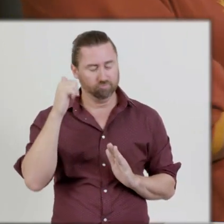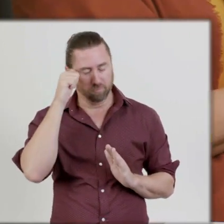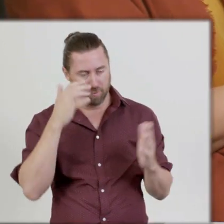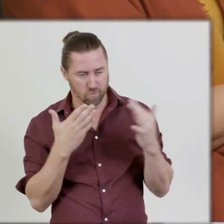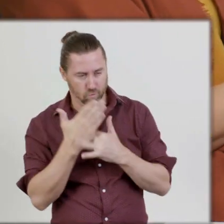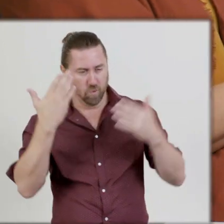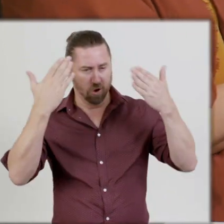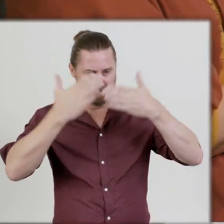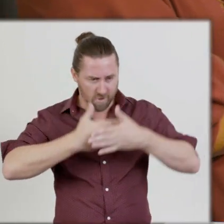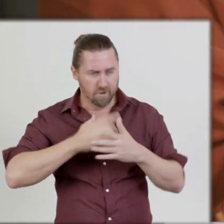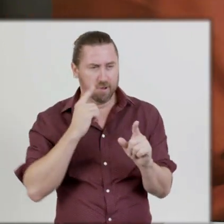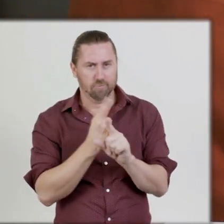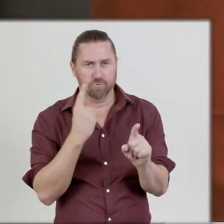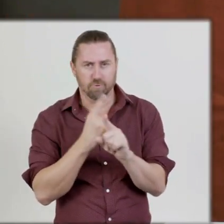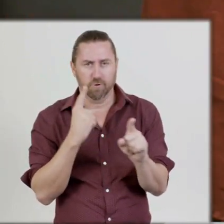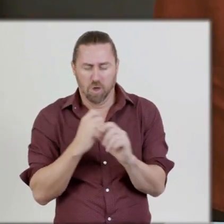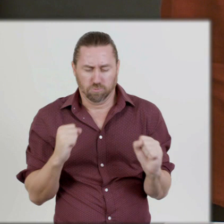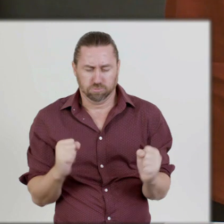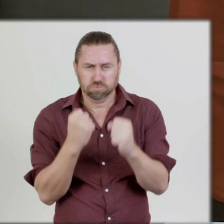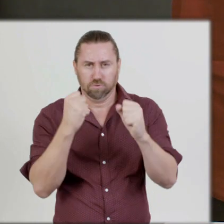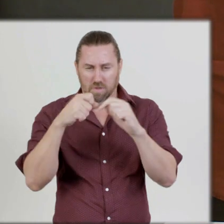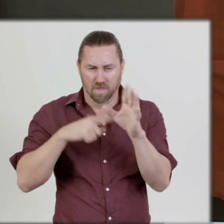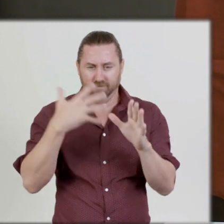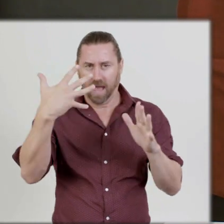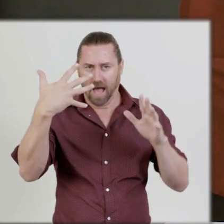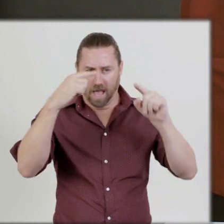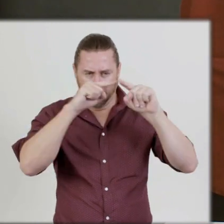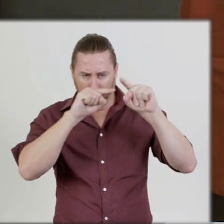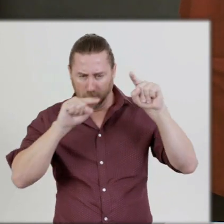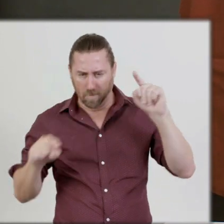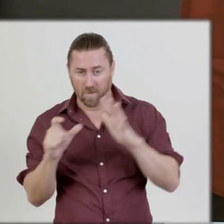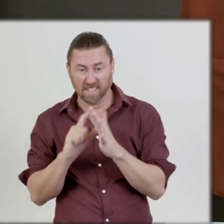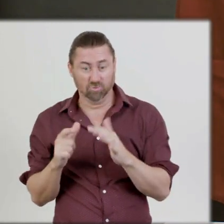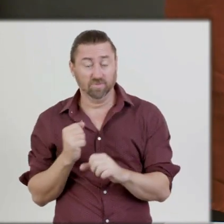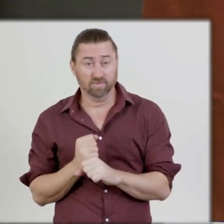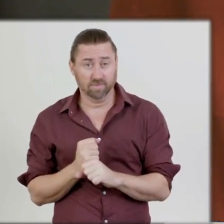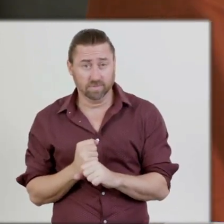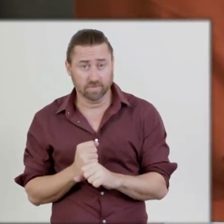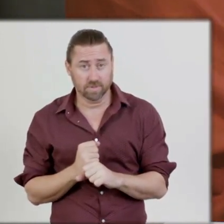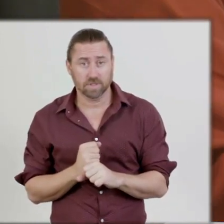Overnight, it fell 5 degrees.